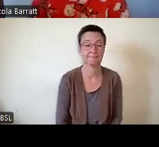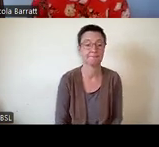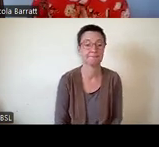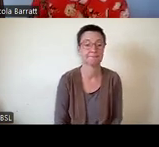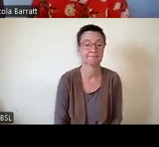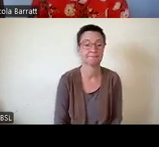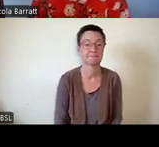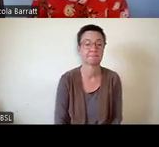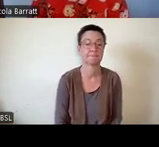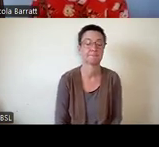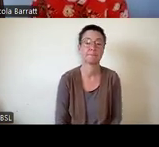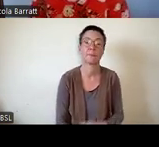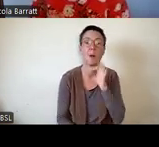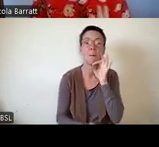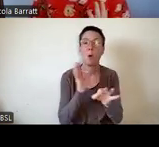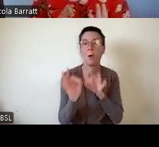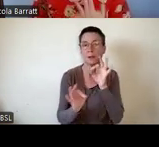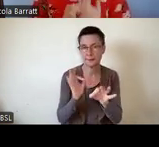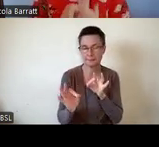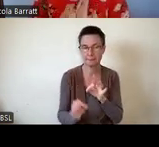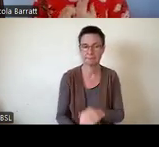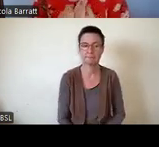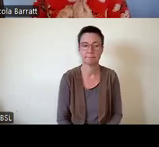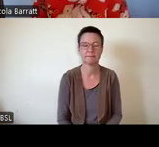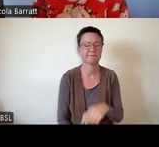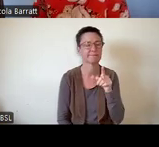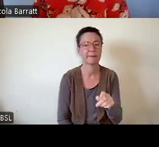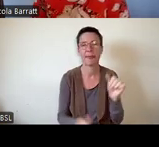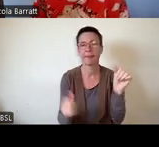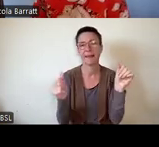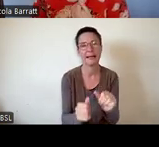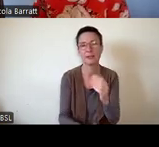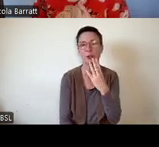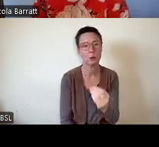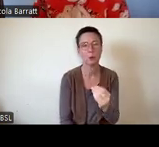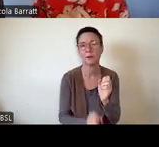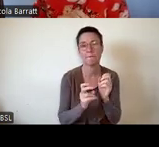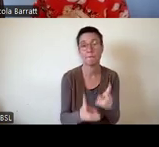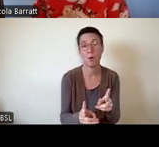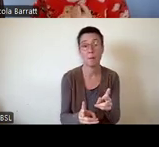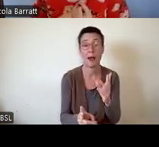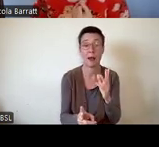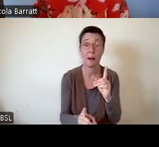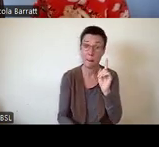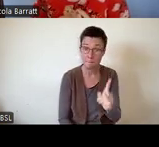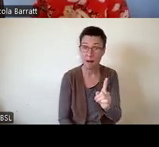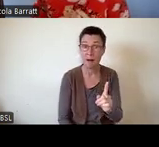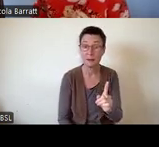On to polls. These are the least used format on here, and they're actually really good in terms of reach.